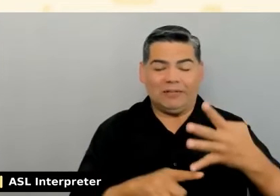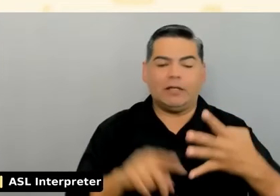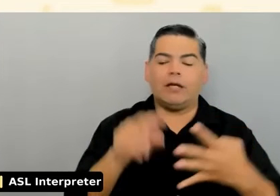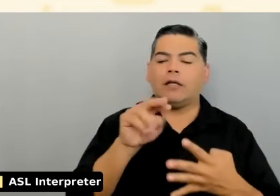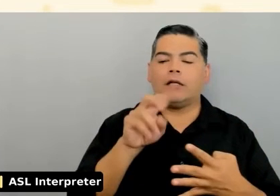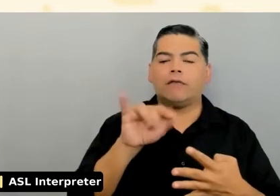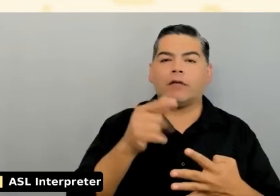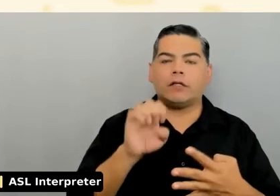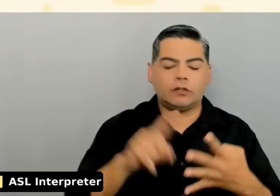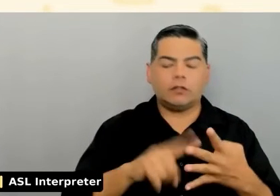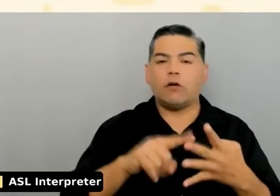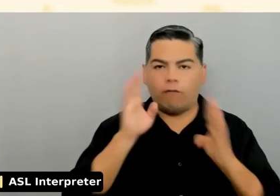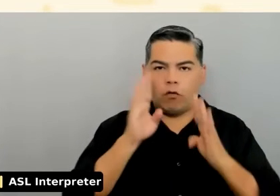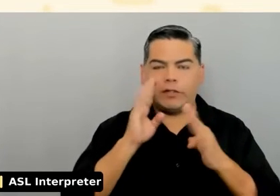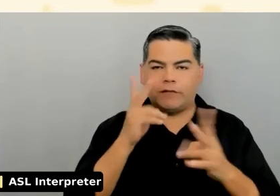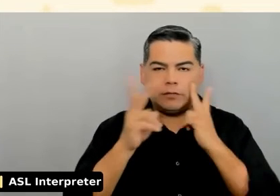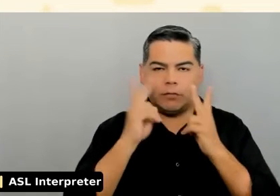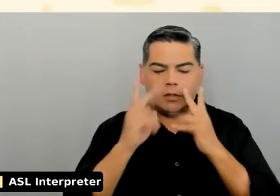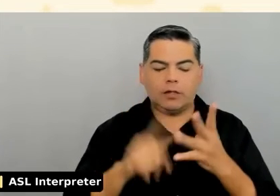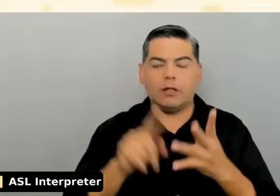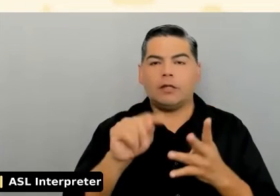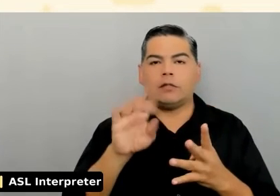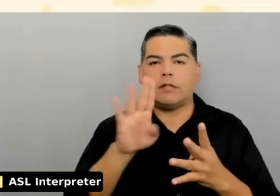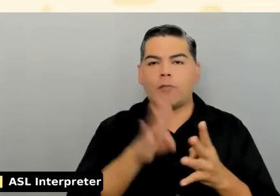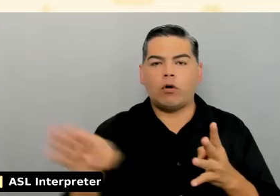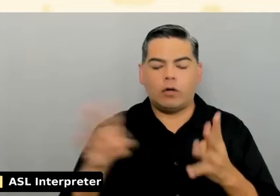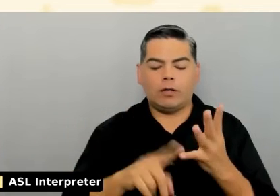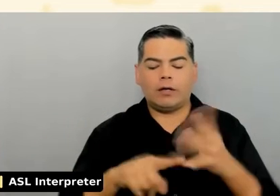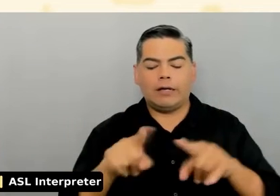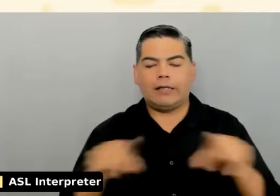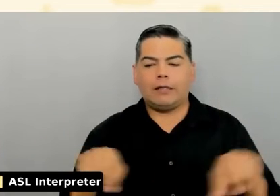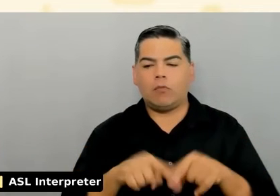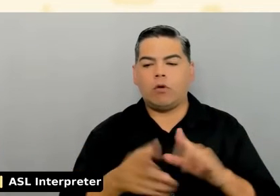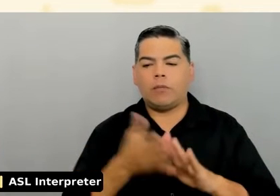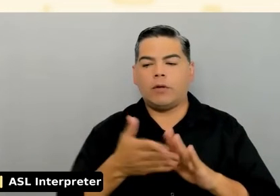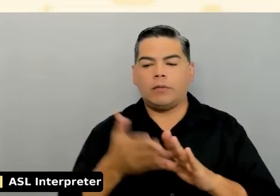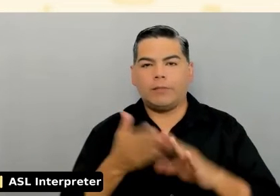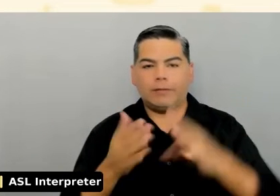focus visibility, tab order, and keyboard operability –